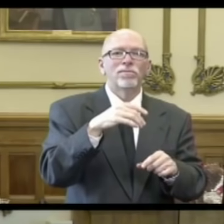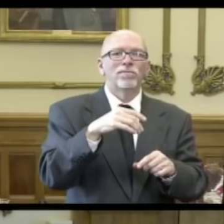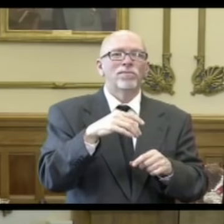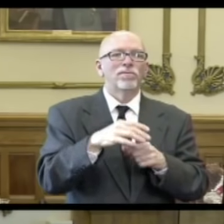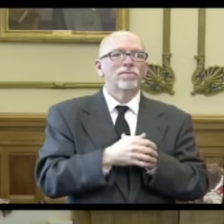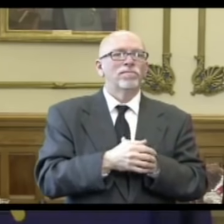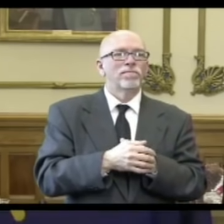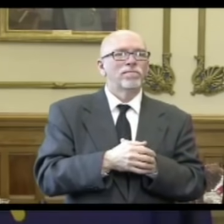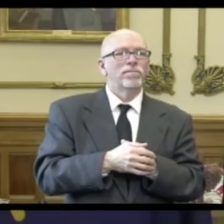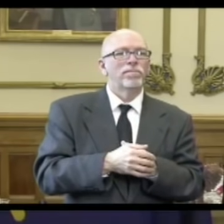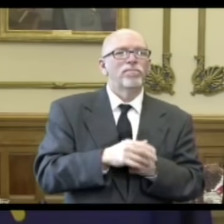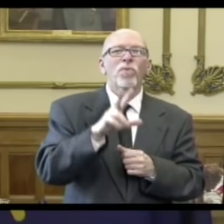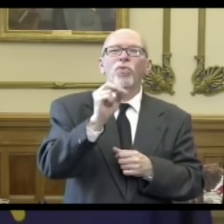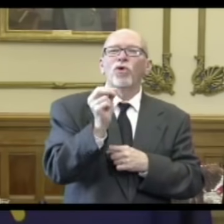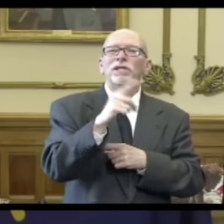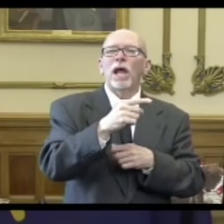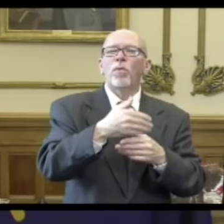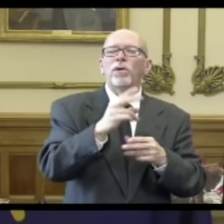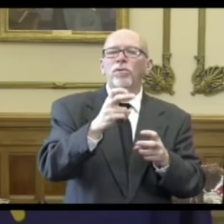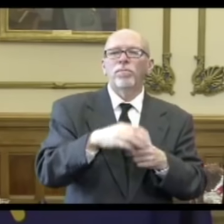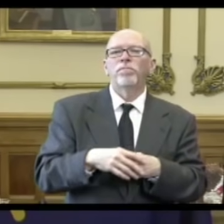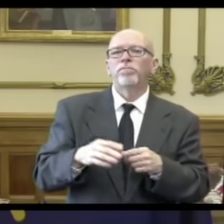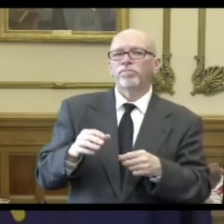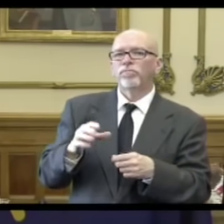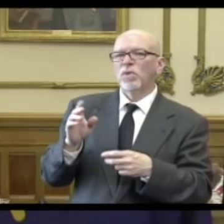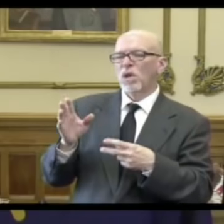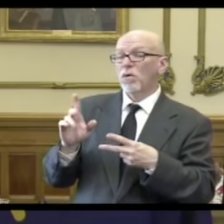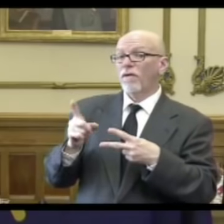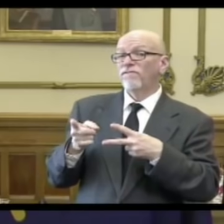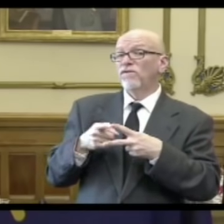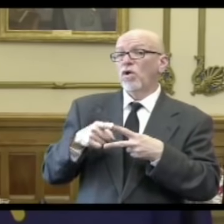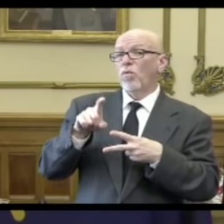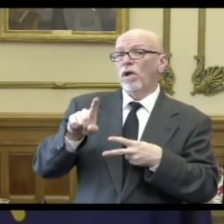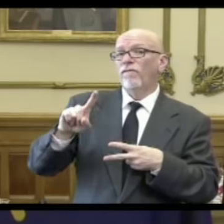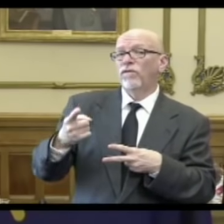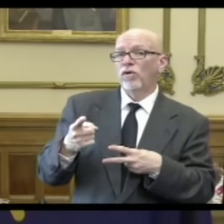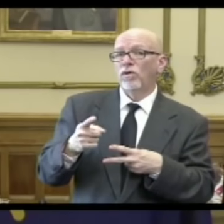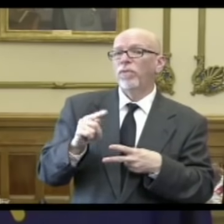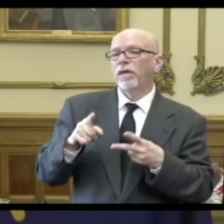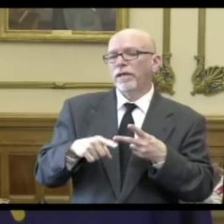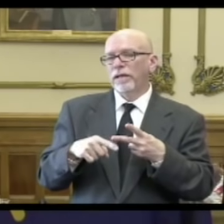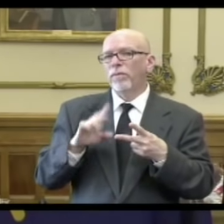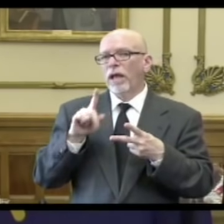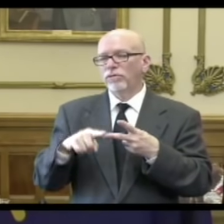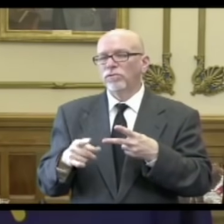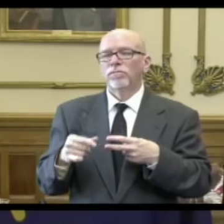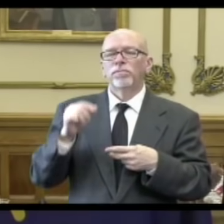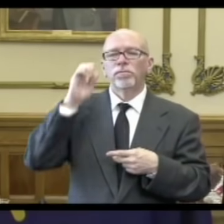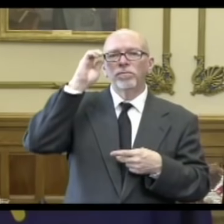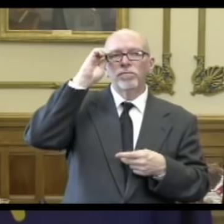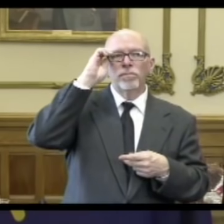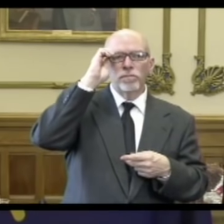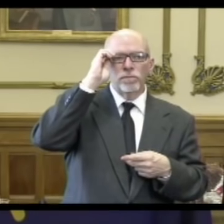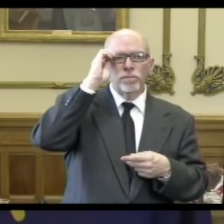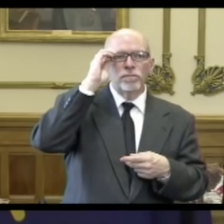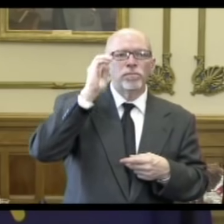GRANTED WAS ONLY FOR WHAT. INDIVIDUAL THE JETS SAY THAT OF THE GOVERNMENT HAVE THE AUTHORITY TO EXTEND EXPECTS ORDERS PAST THAT 30 DAY.